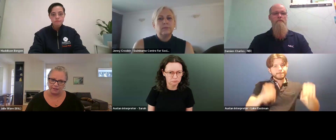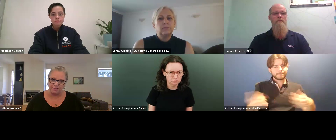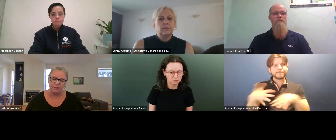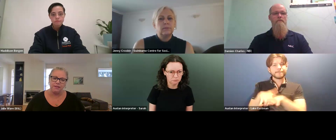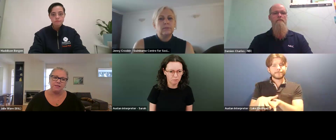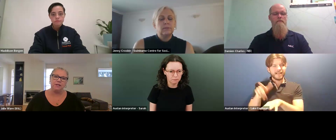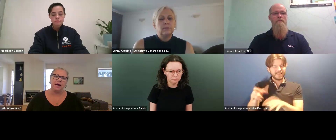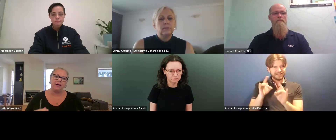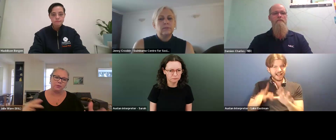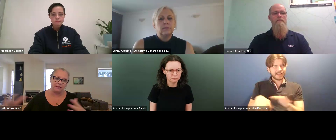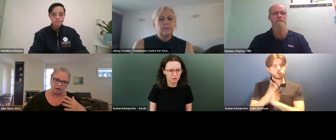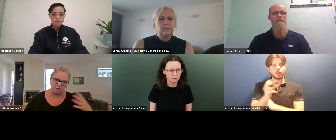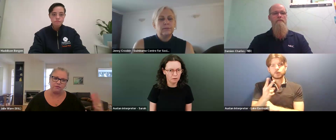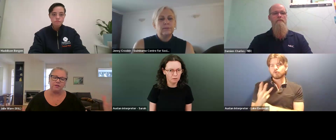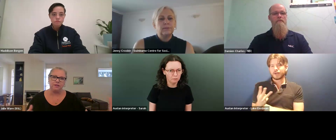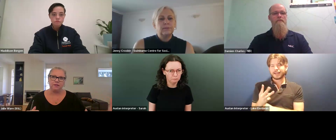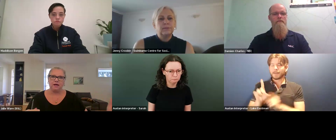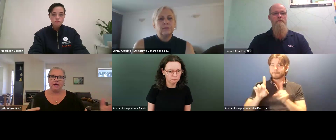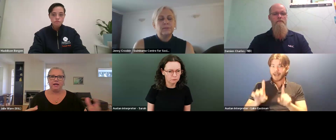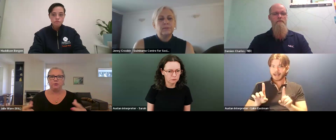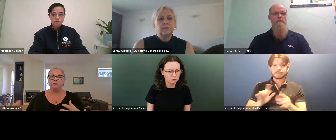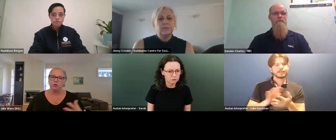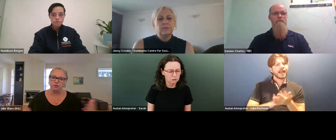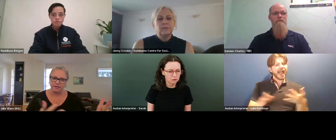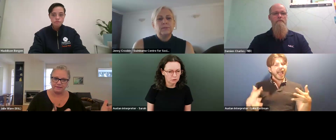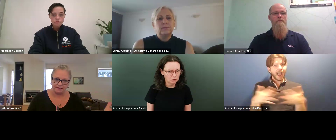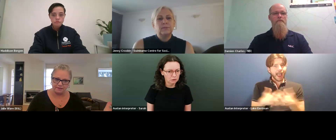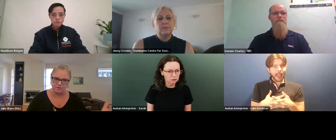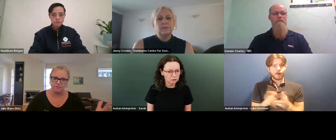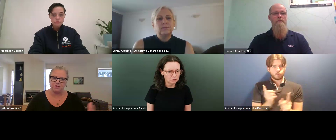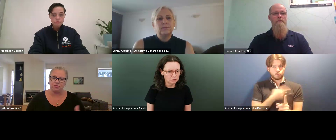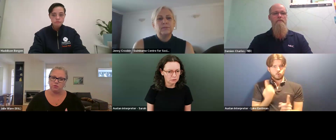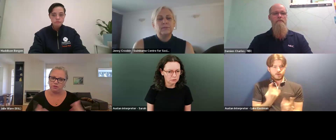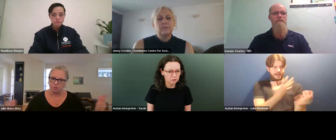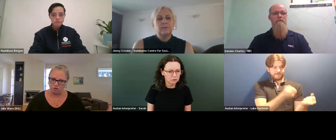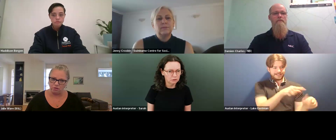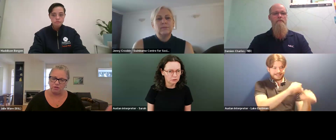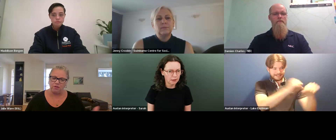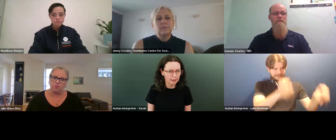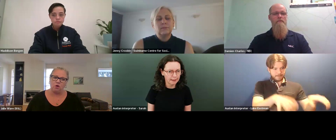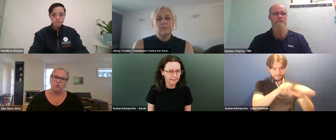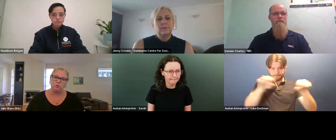2023 but how do we kind of how do we